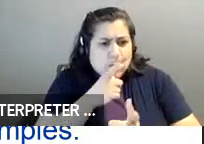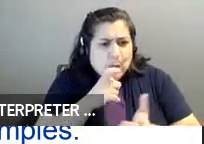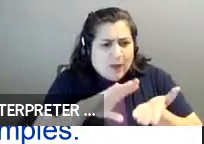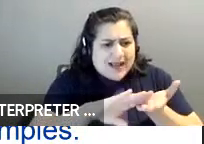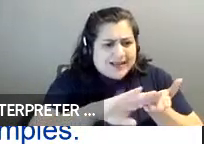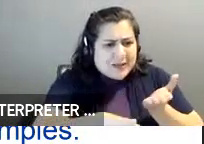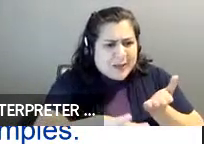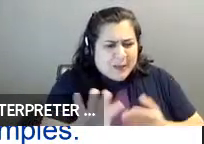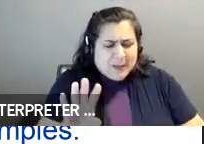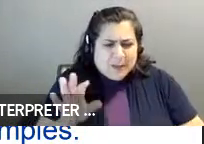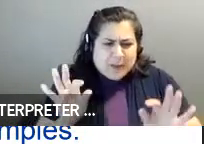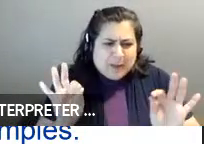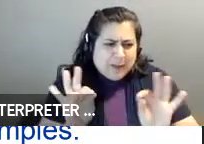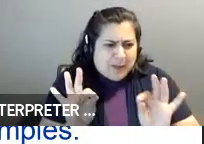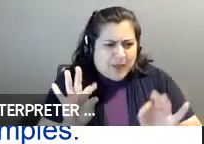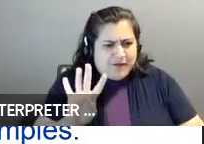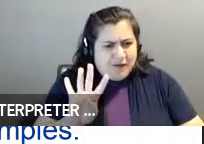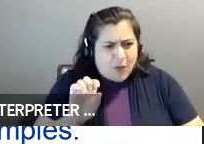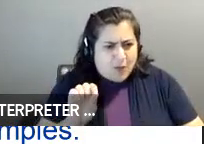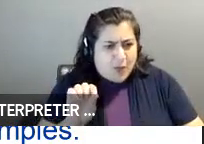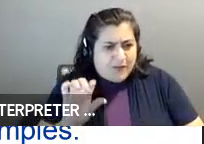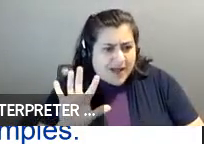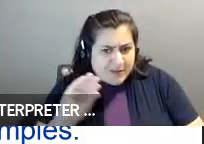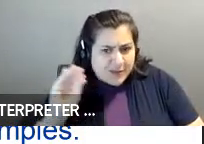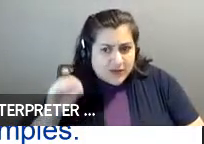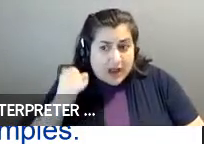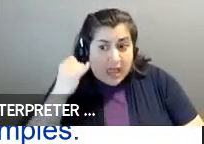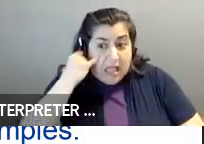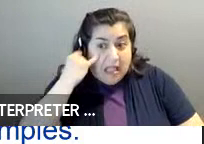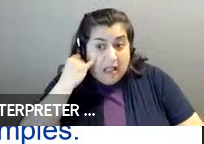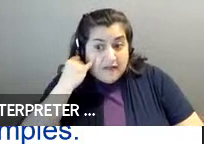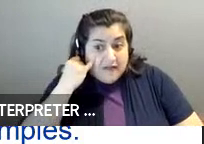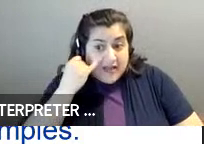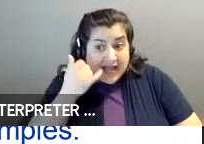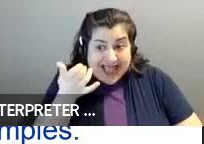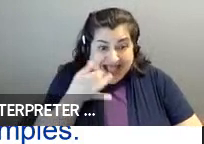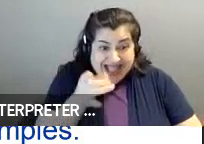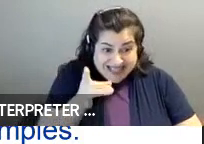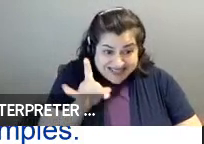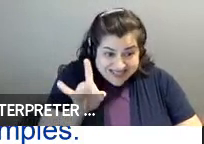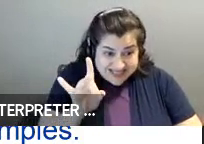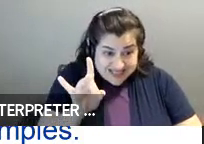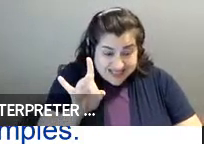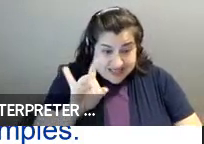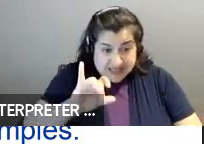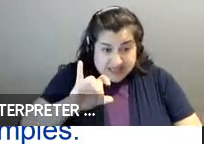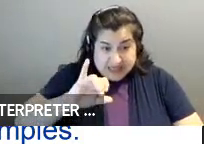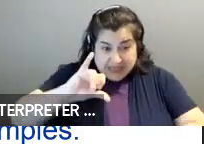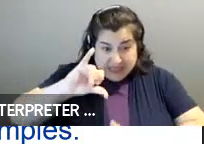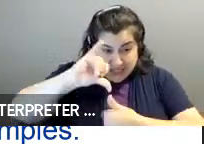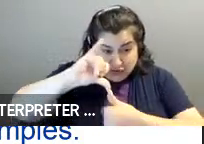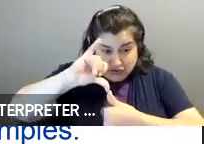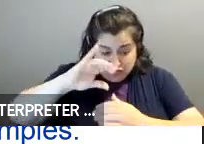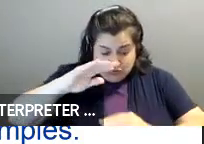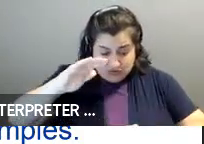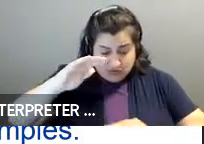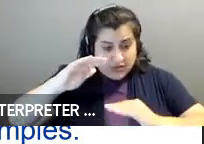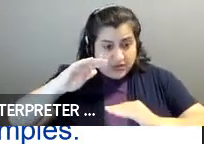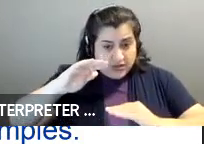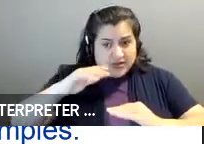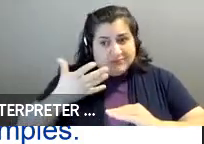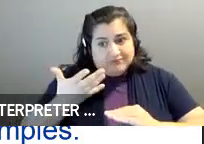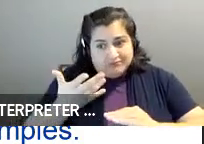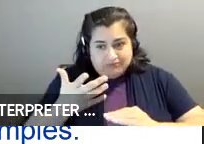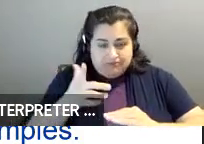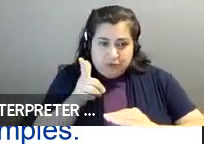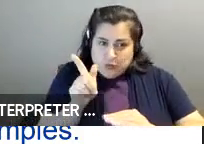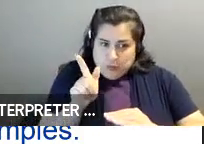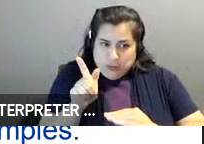If it's 18 inches, it would be no more than 21%, 19 inches would be no more than 42%.